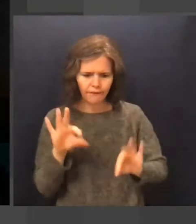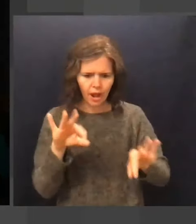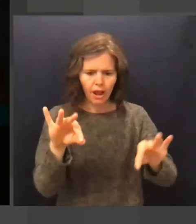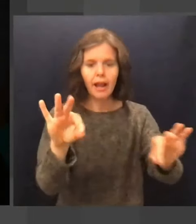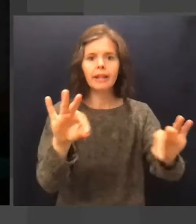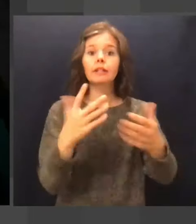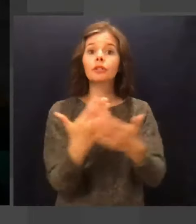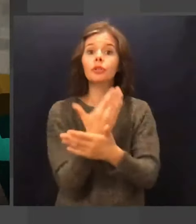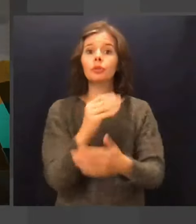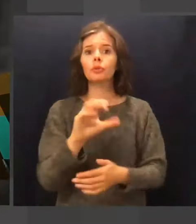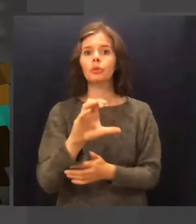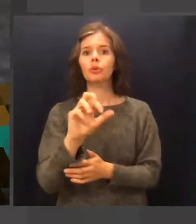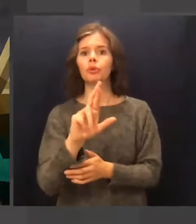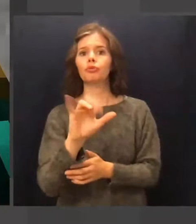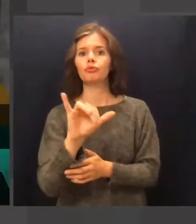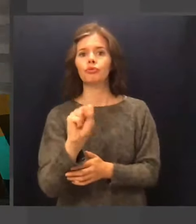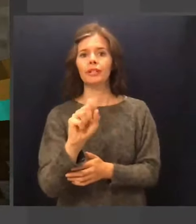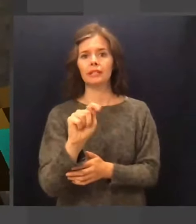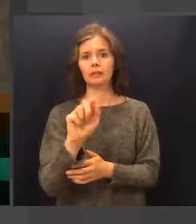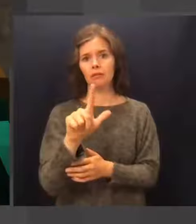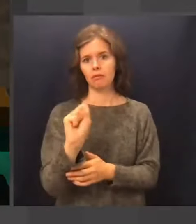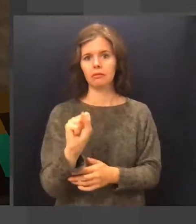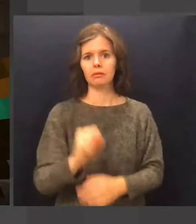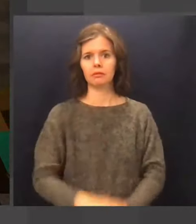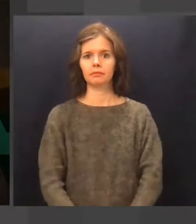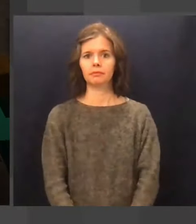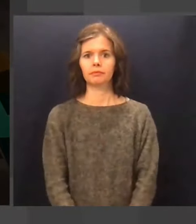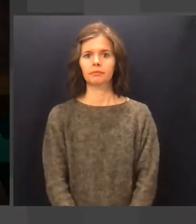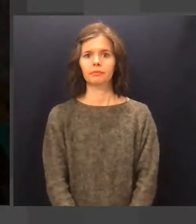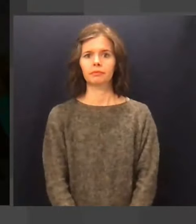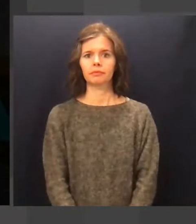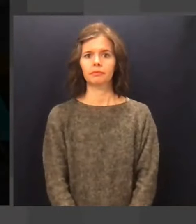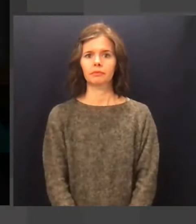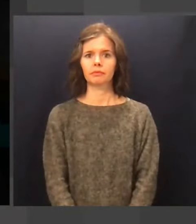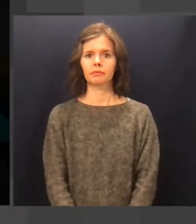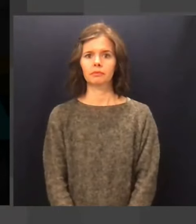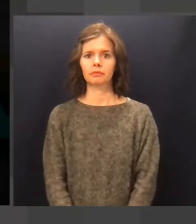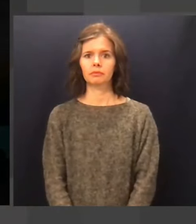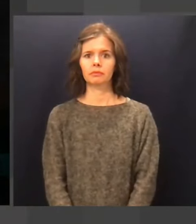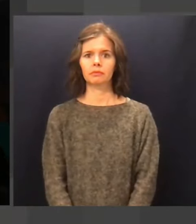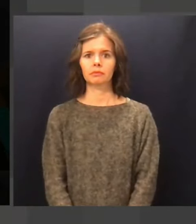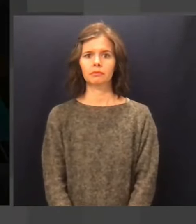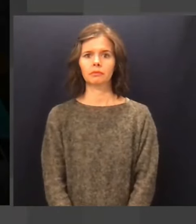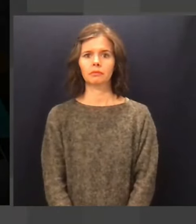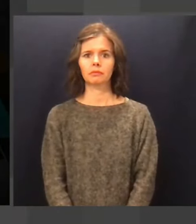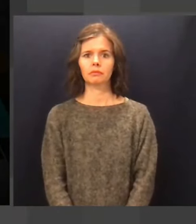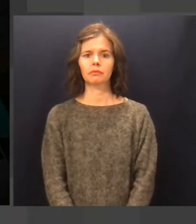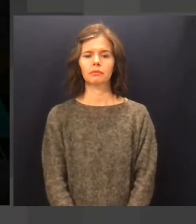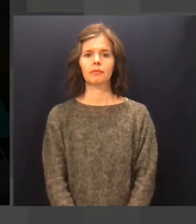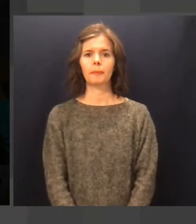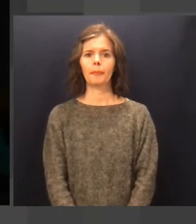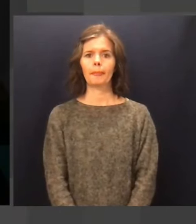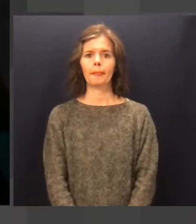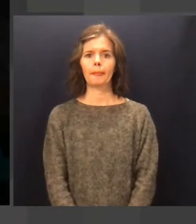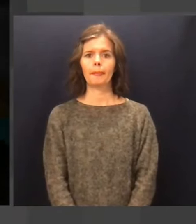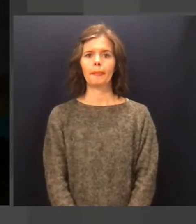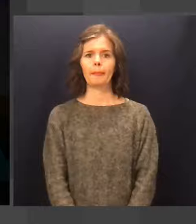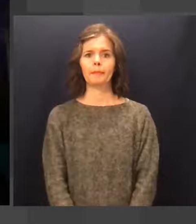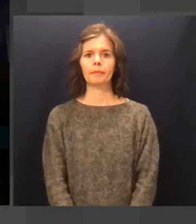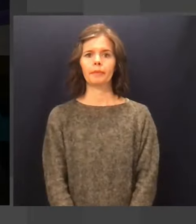NEW THINGS TO FIND AND ONE OF THEM ARE CRYSTALS.